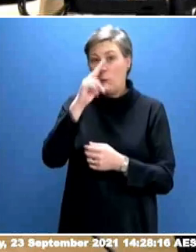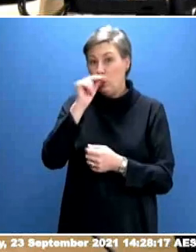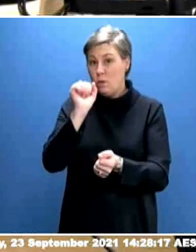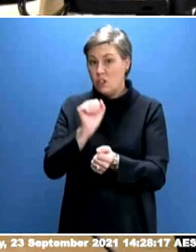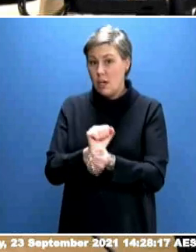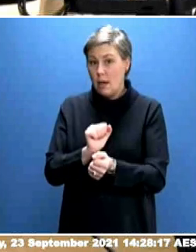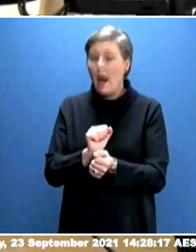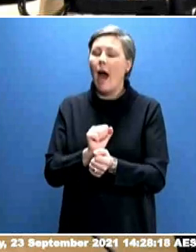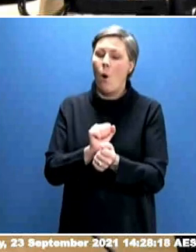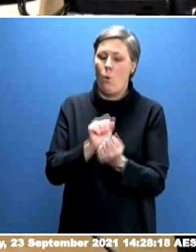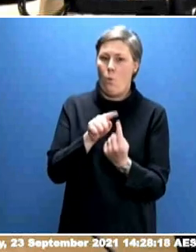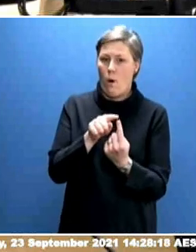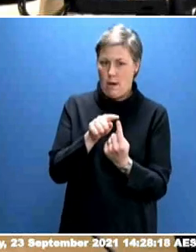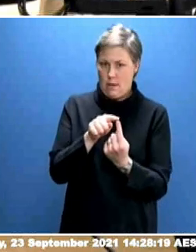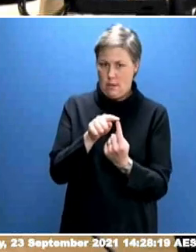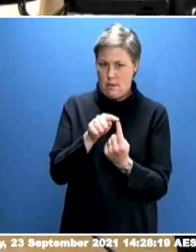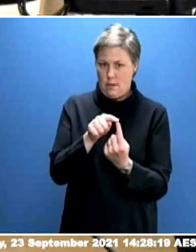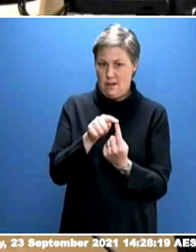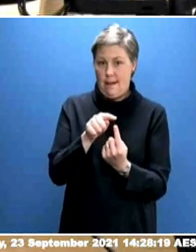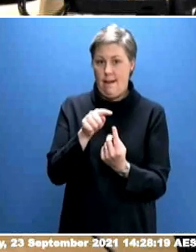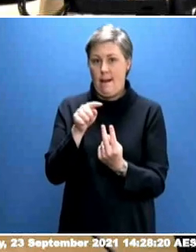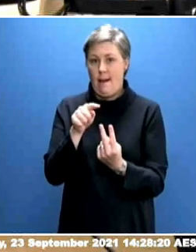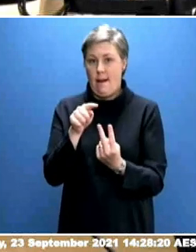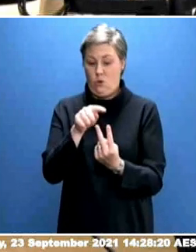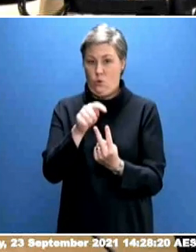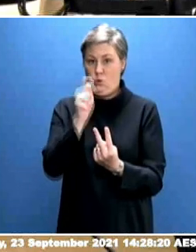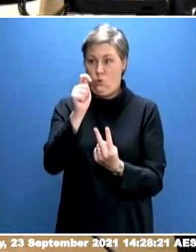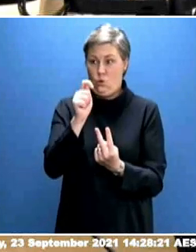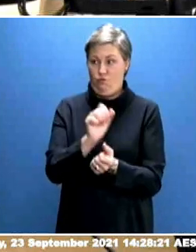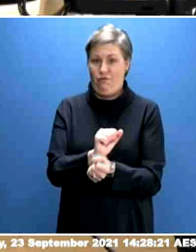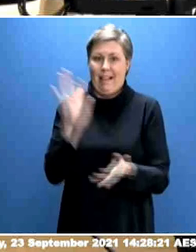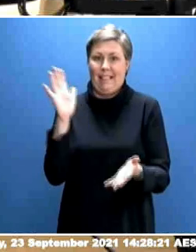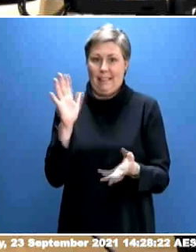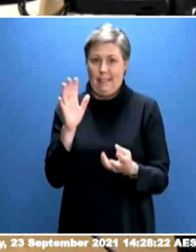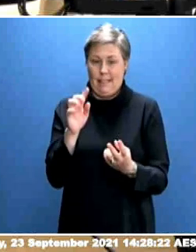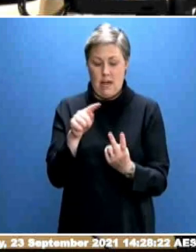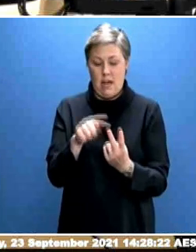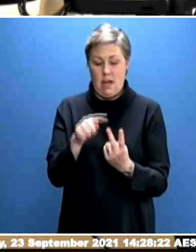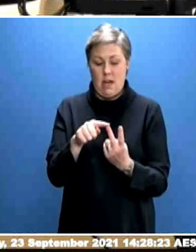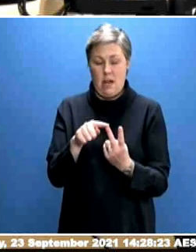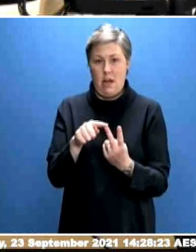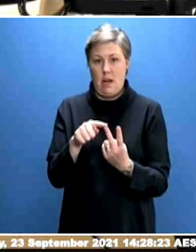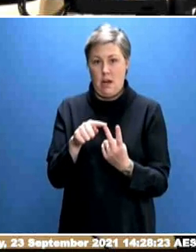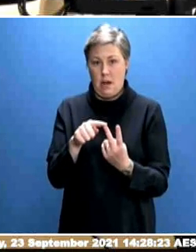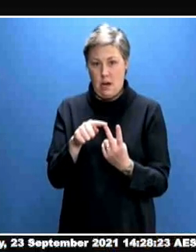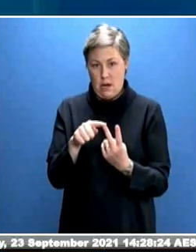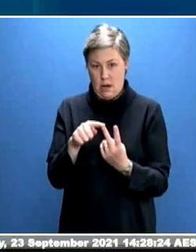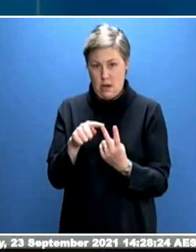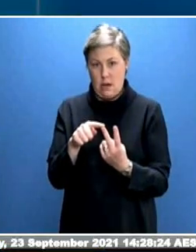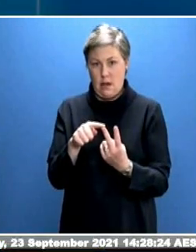One was, and the other was in the Safe Care House being cared for as --- in